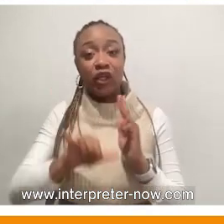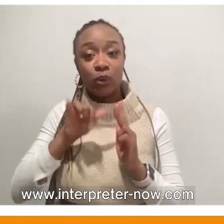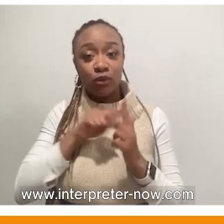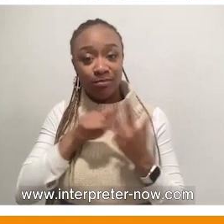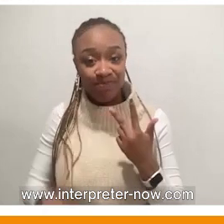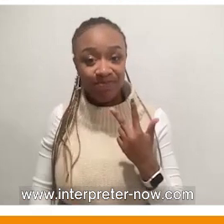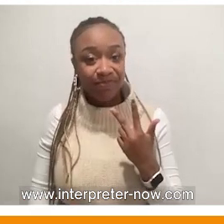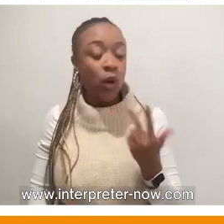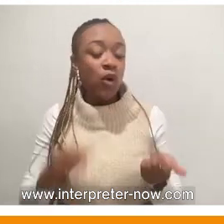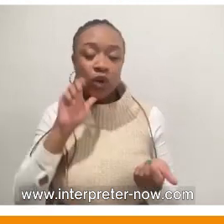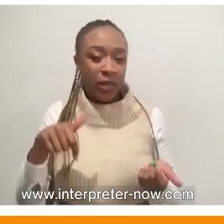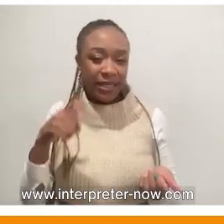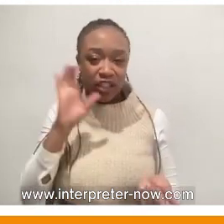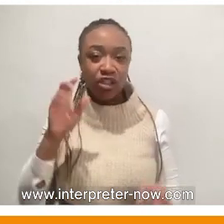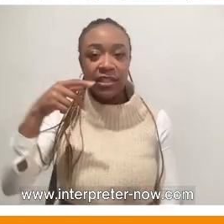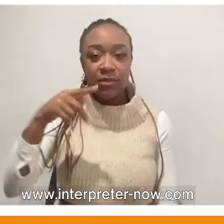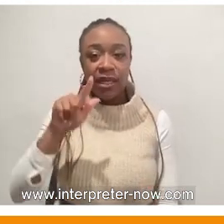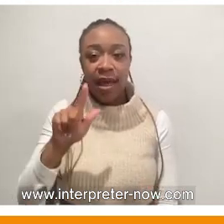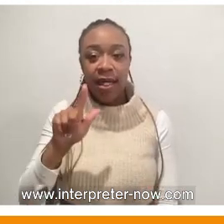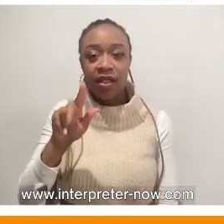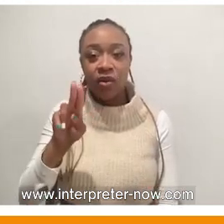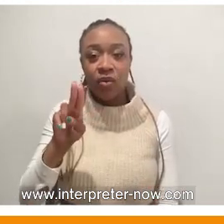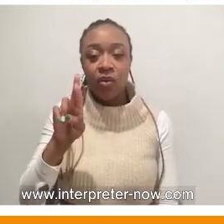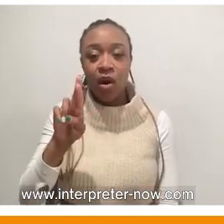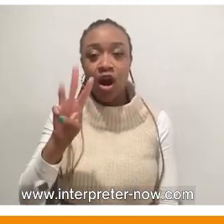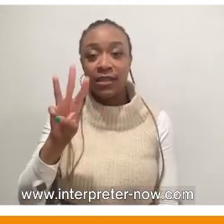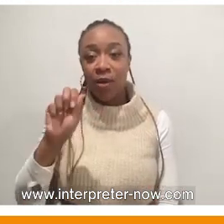They'll need to search for Plurawl, correct?